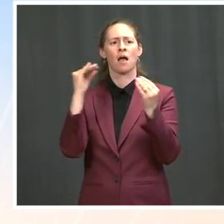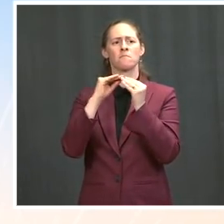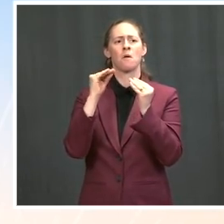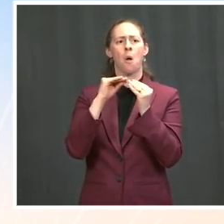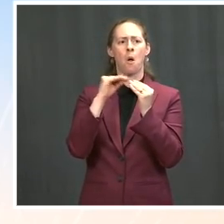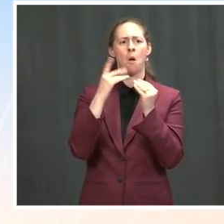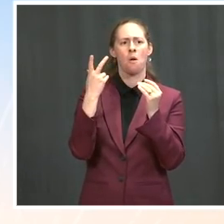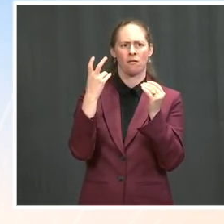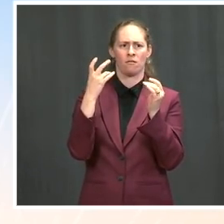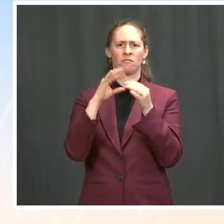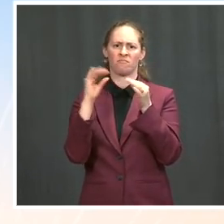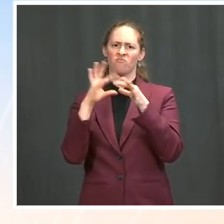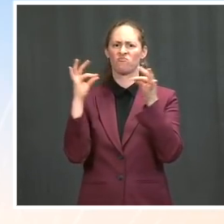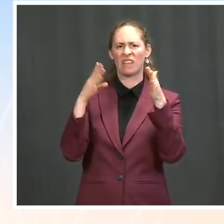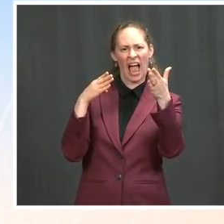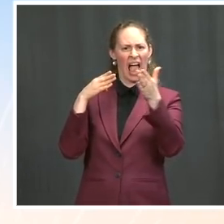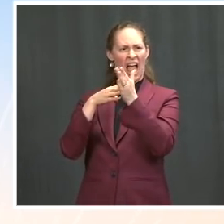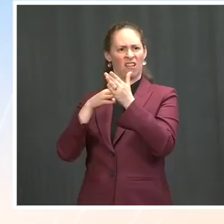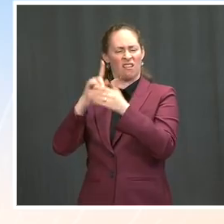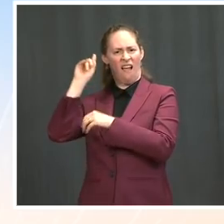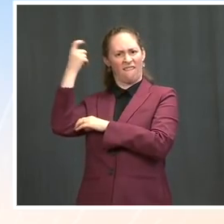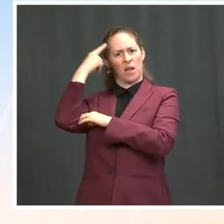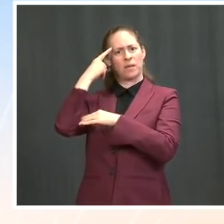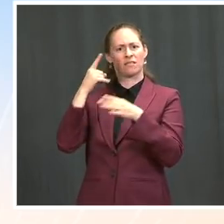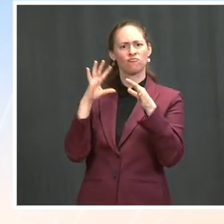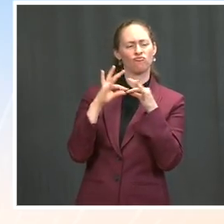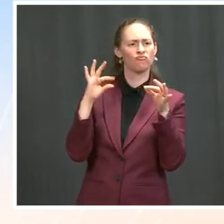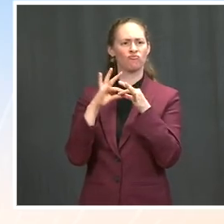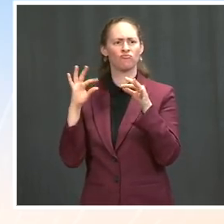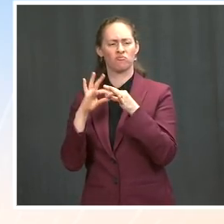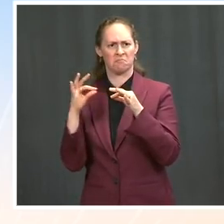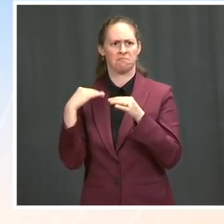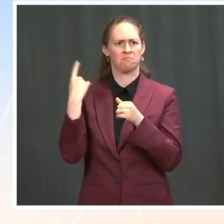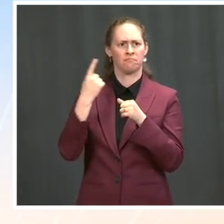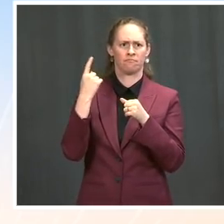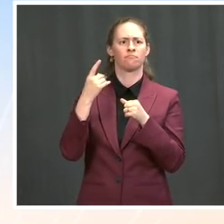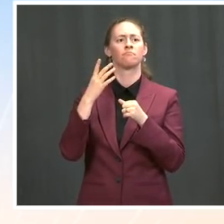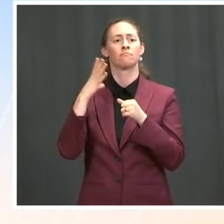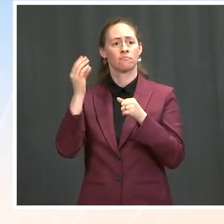and rejecting the legitimacy of either the President or the federal government in general,